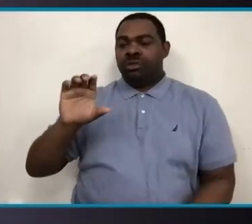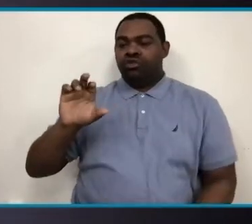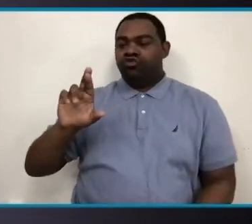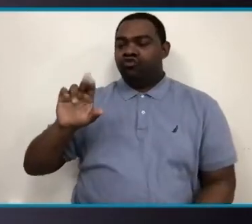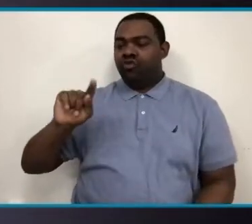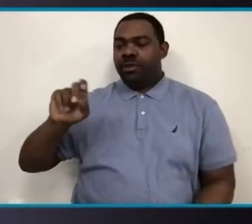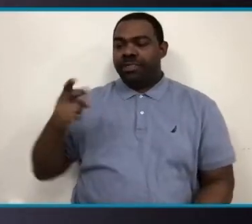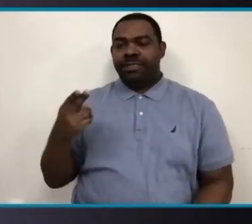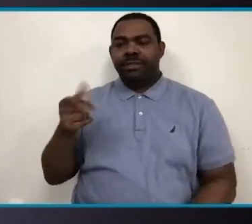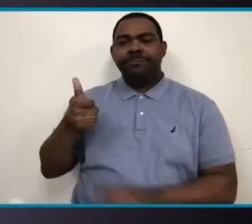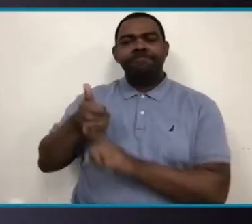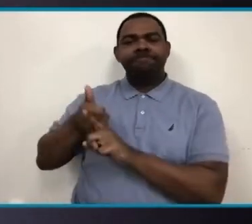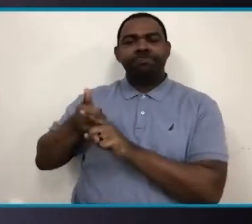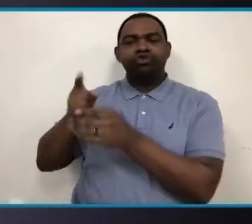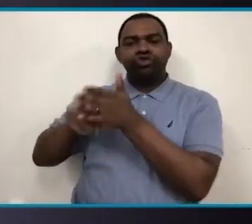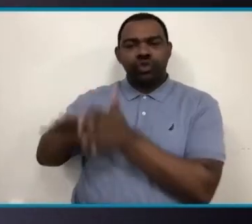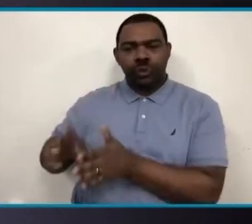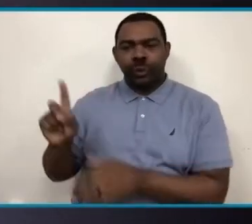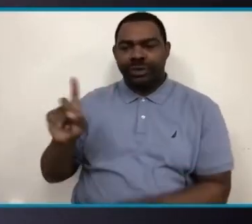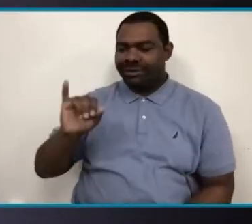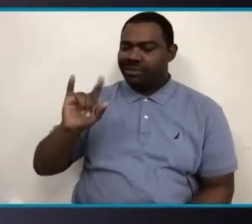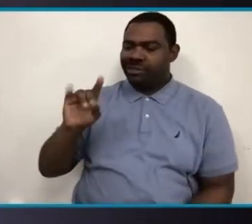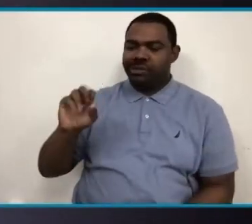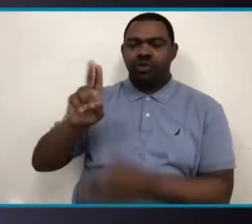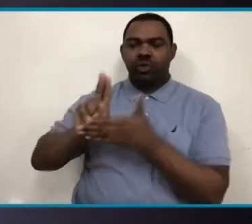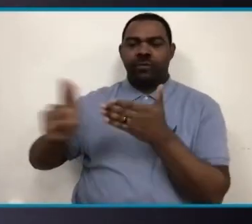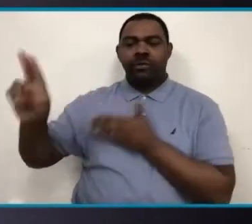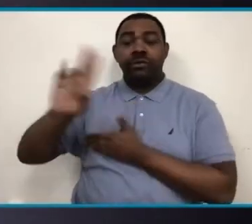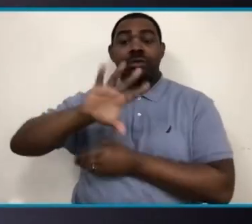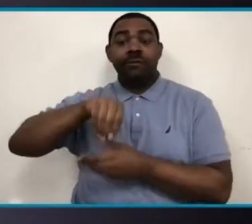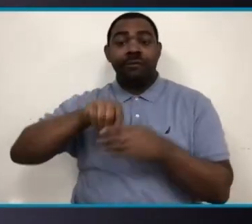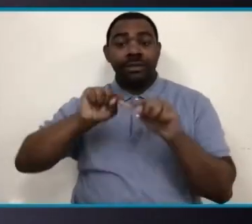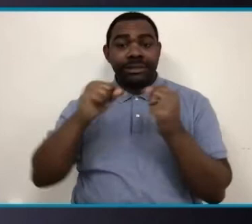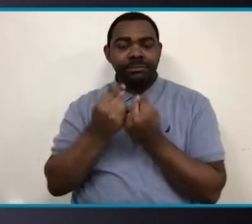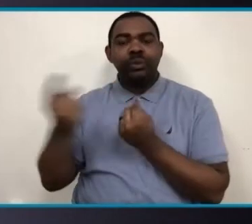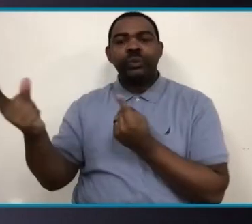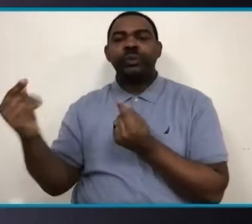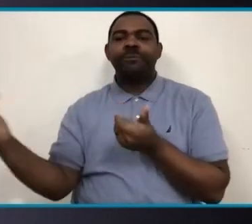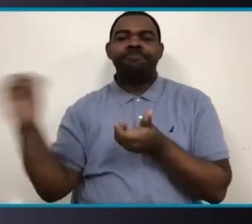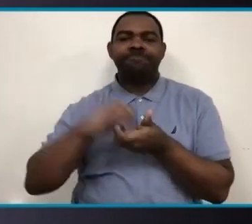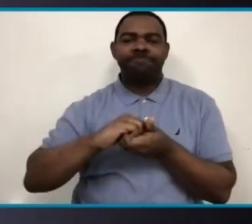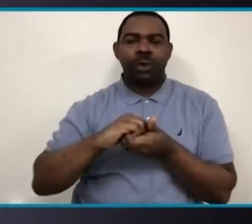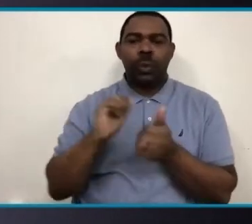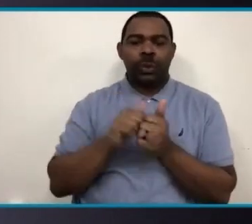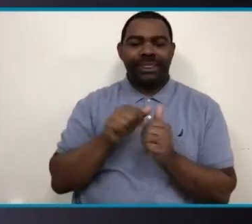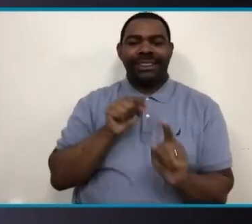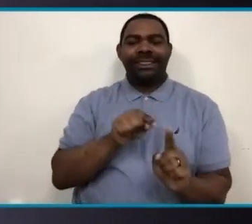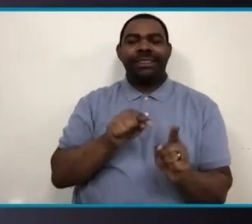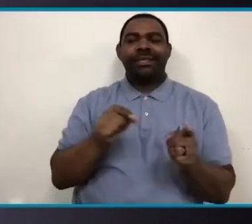and also on our research team, connected me with the fellowship program director there at the VA Center.